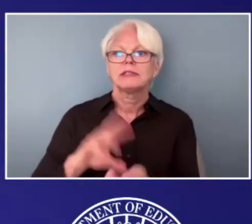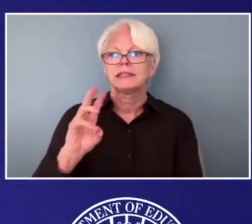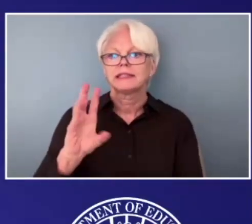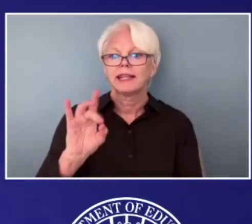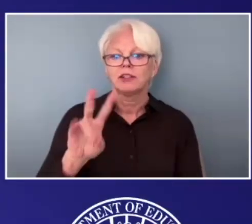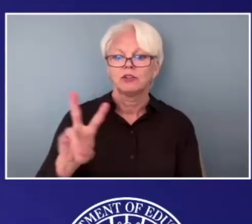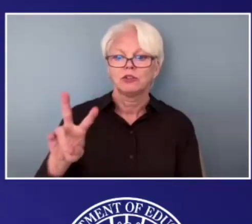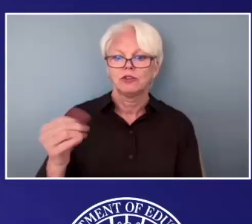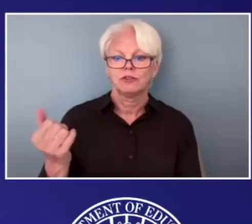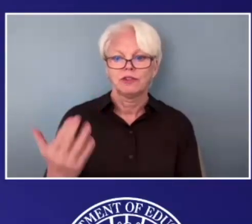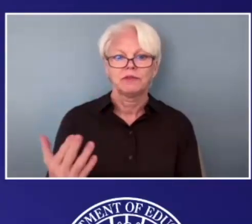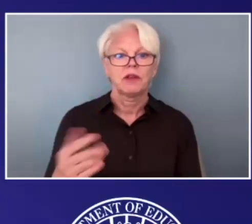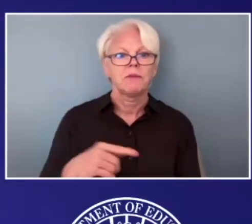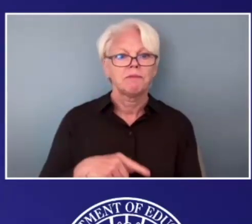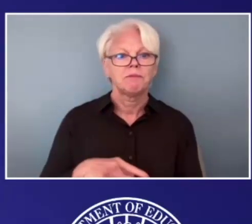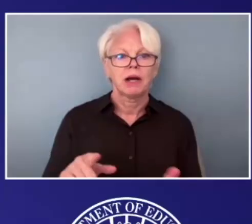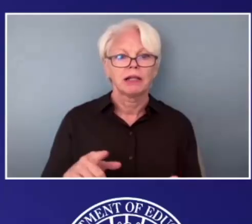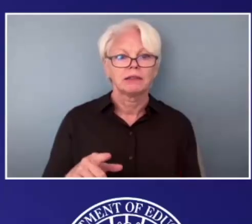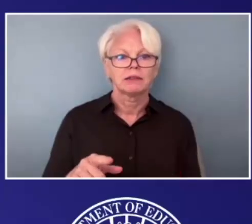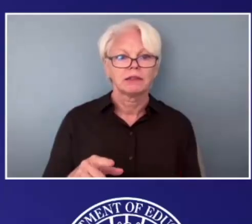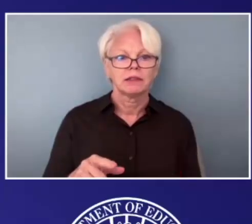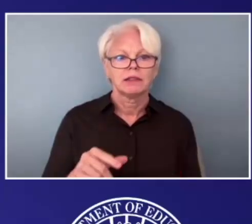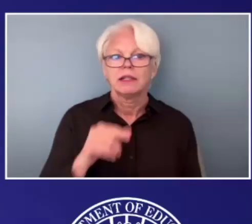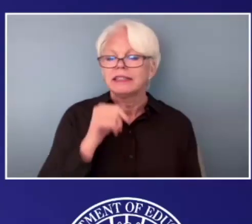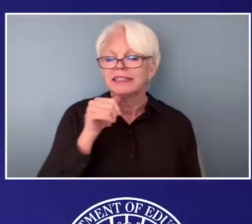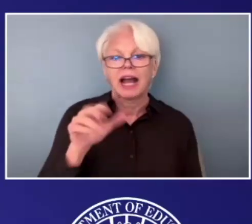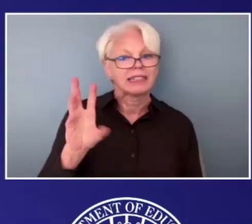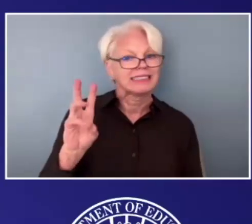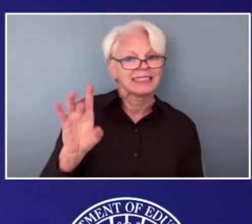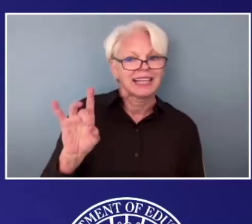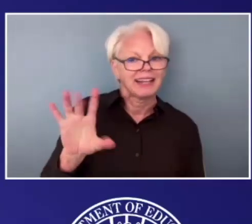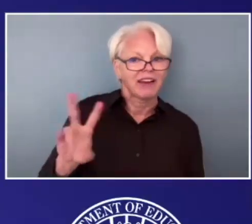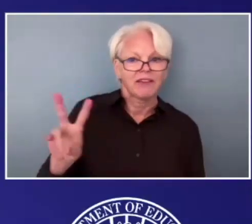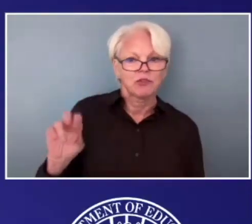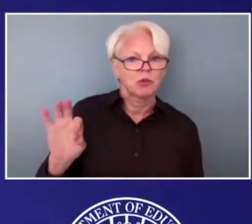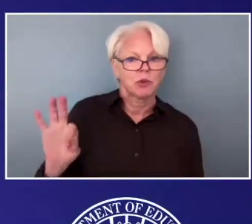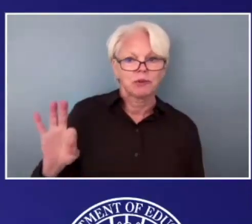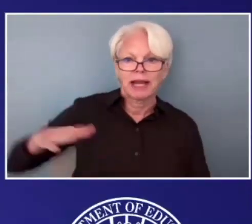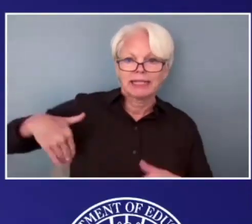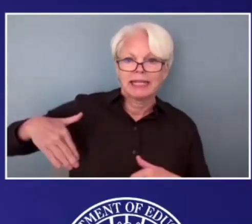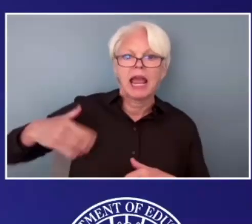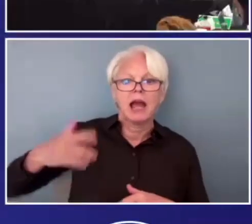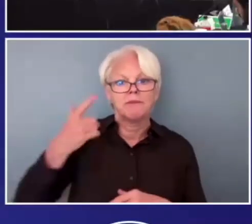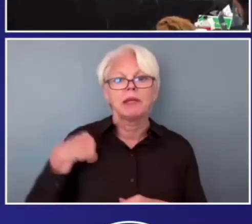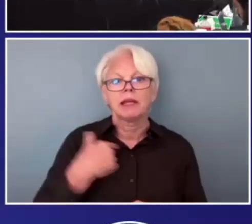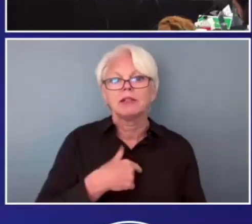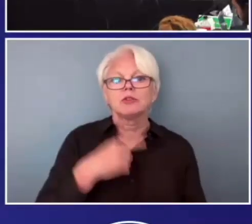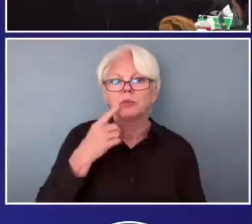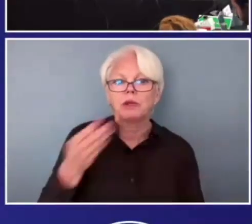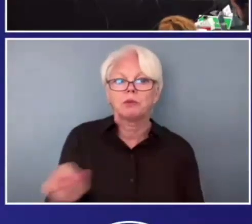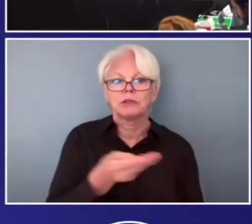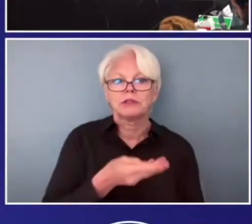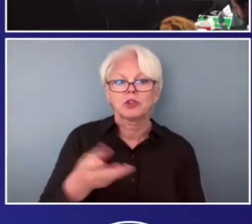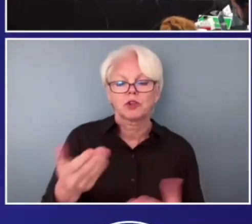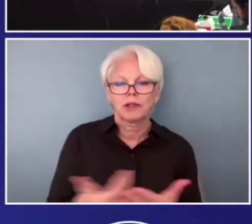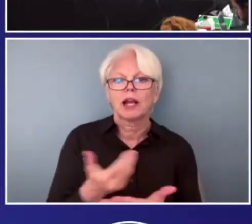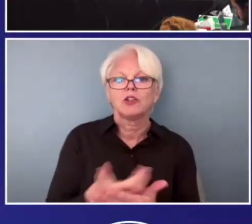But we are not going to take it on 685.209 yet because we are going to circulate a new draft for you.